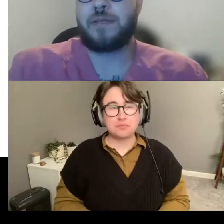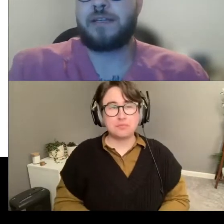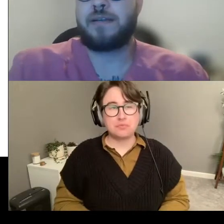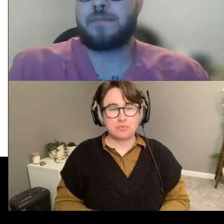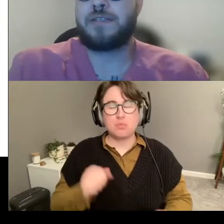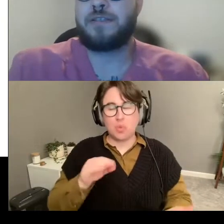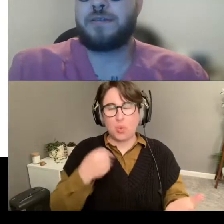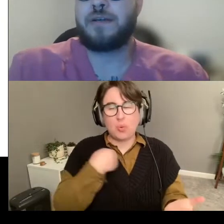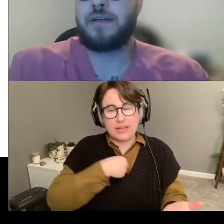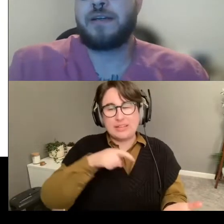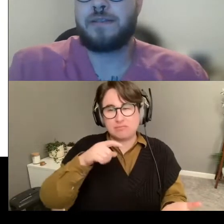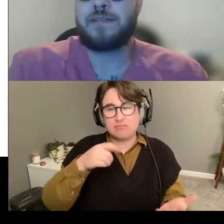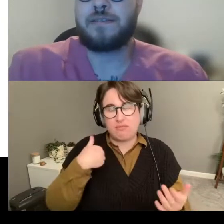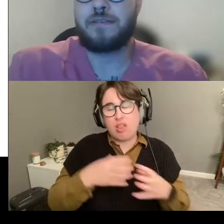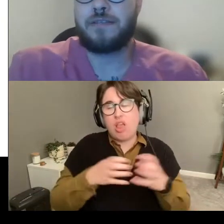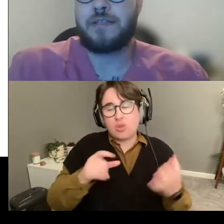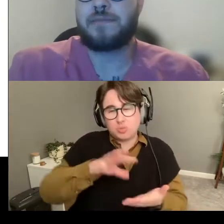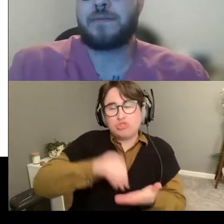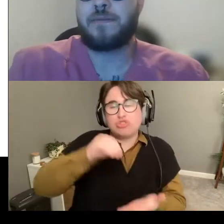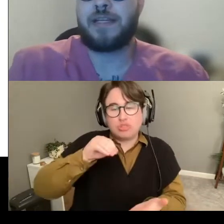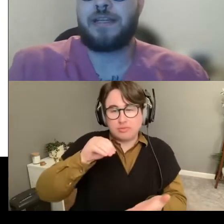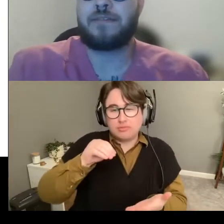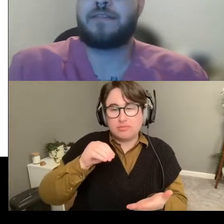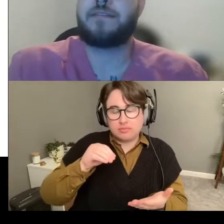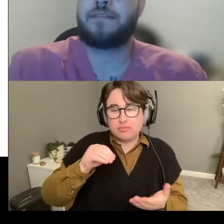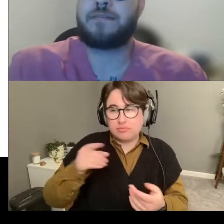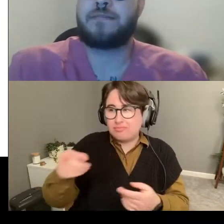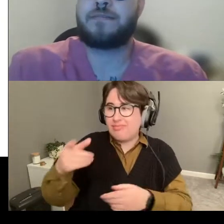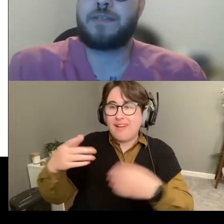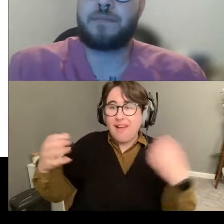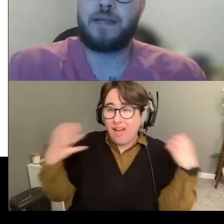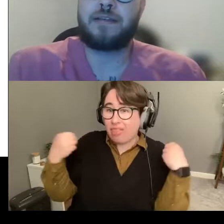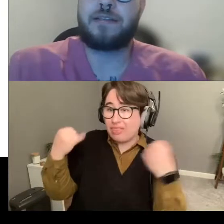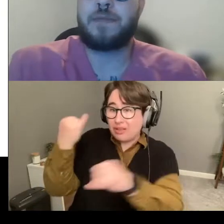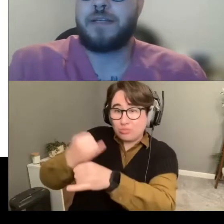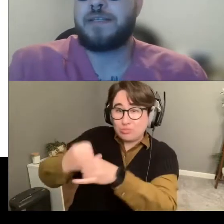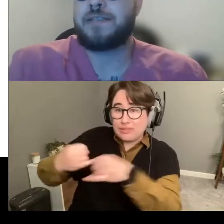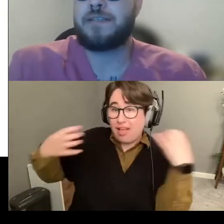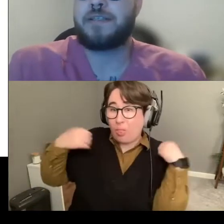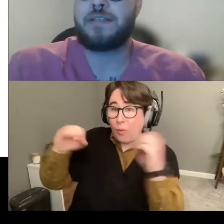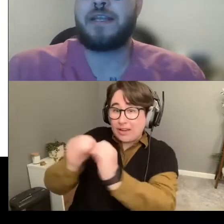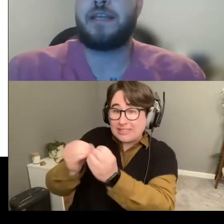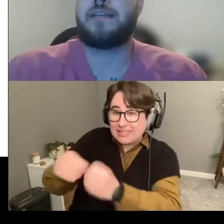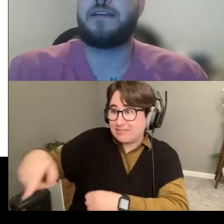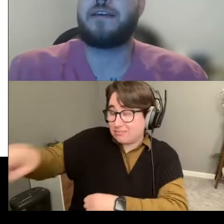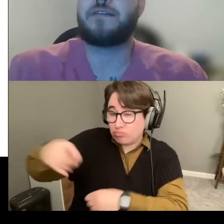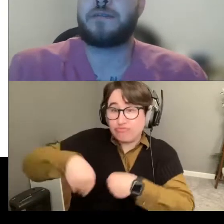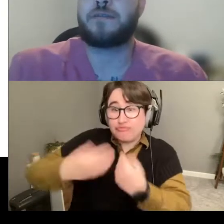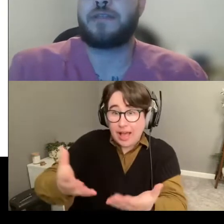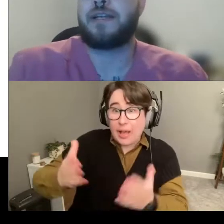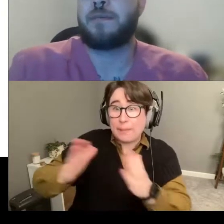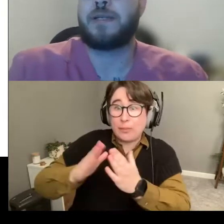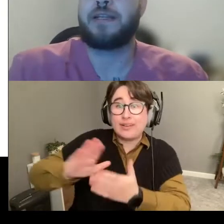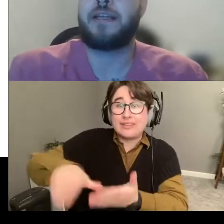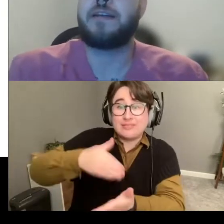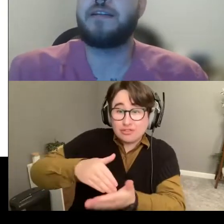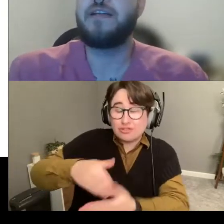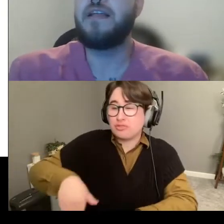when it comes to our health institutions providing community-centered and culturally competent care.